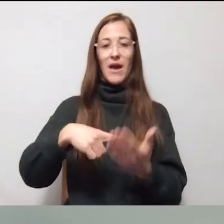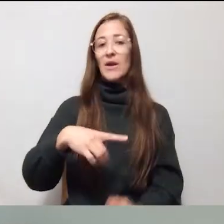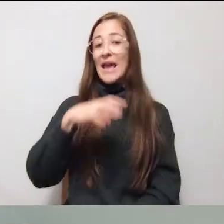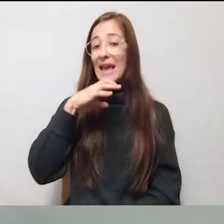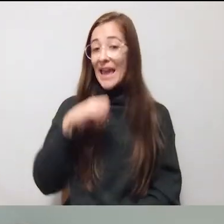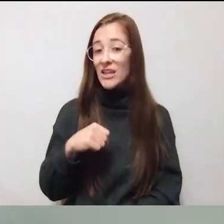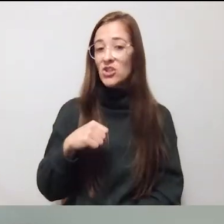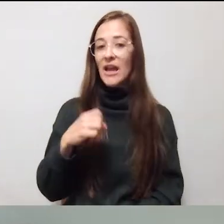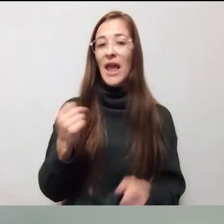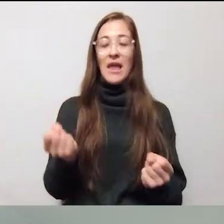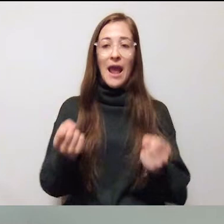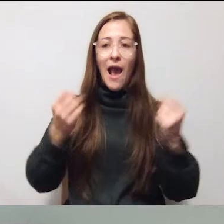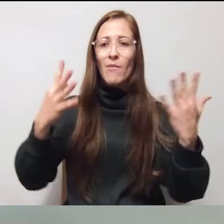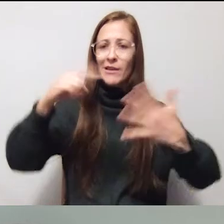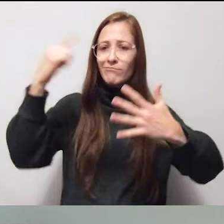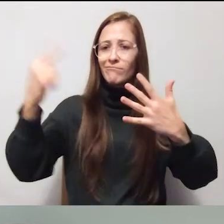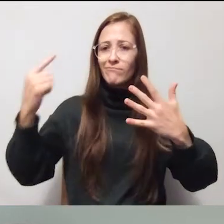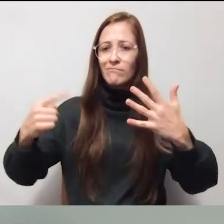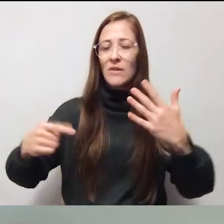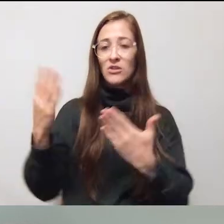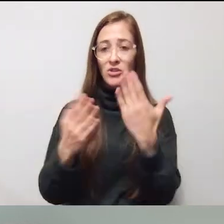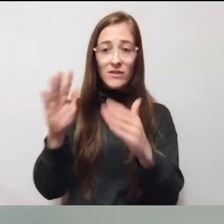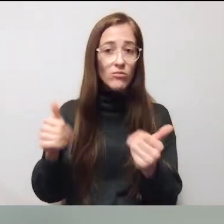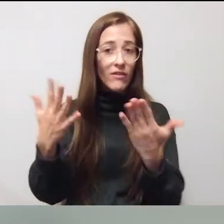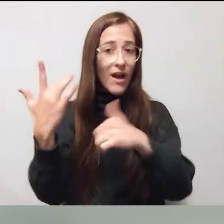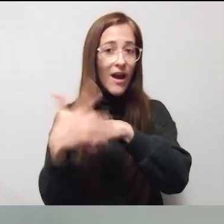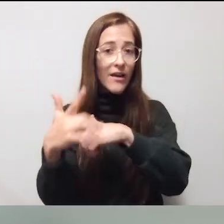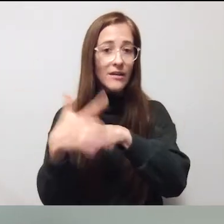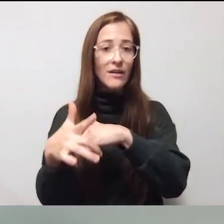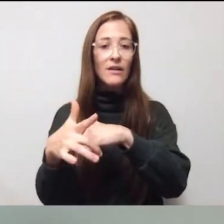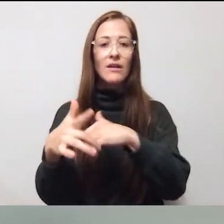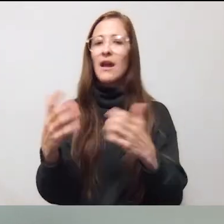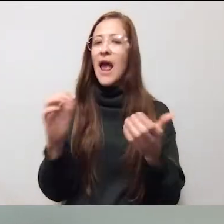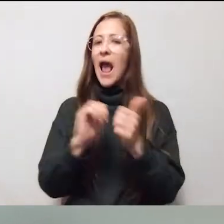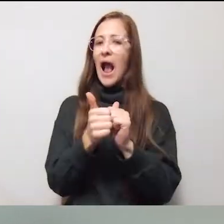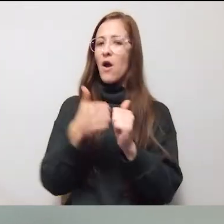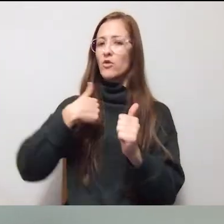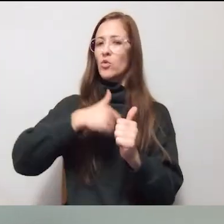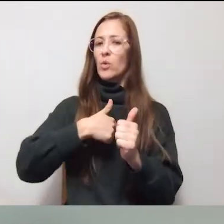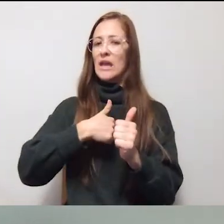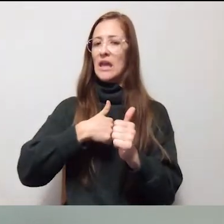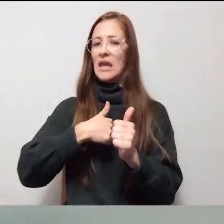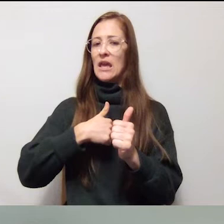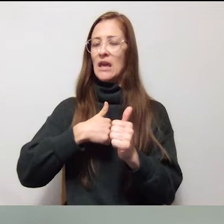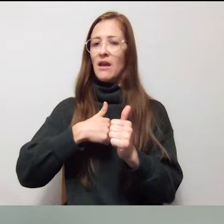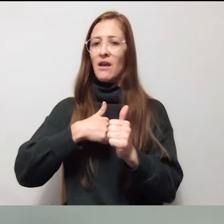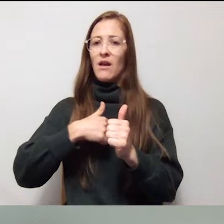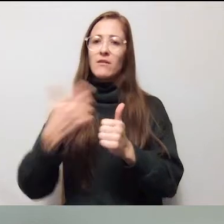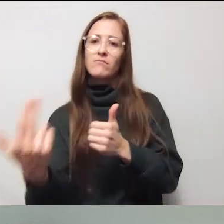and the number of services that you provide. How do we bring those specific people to the table